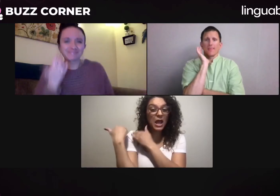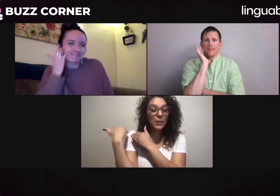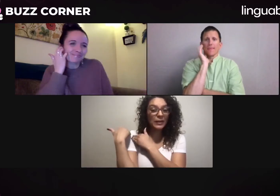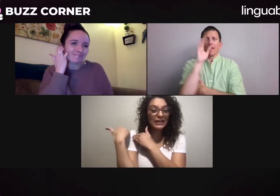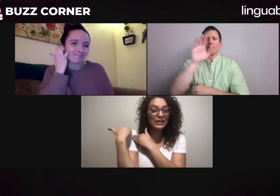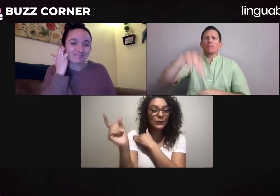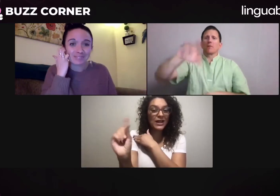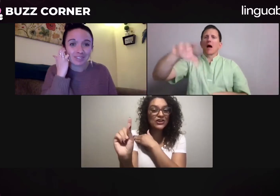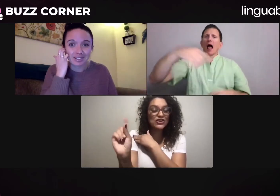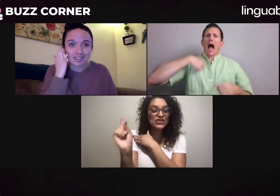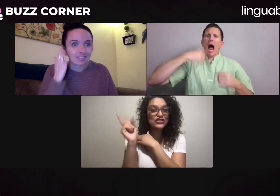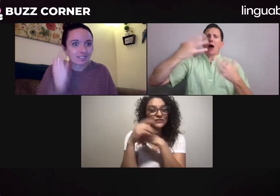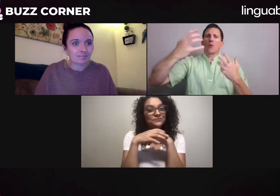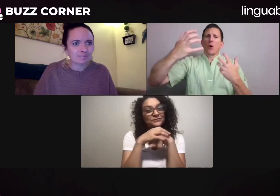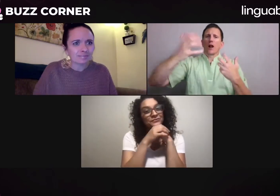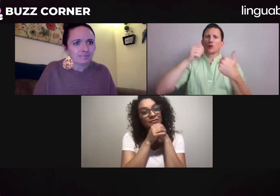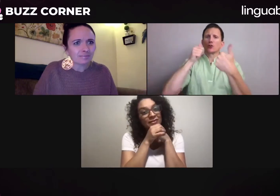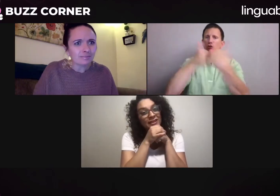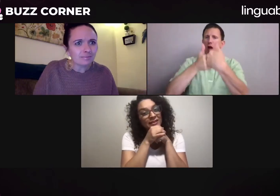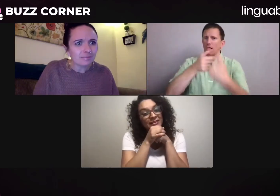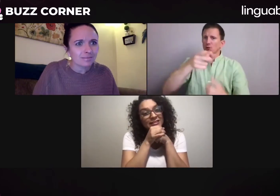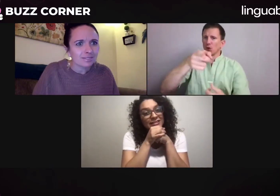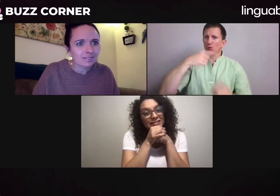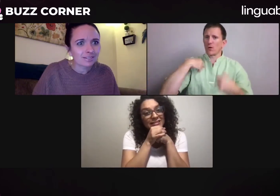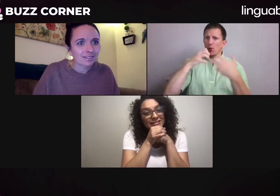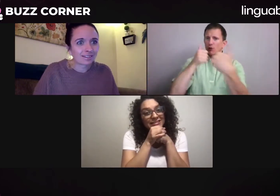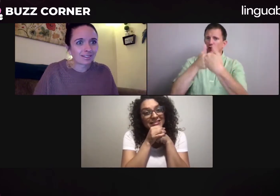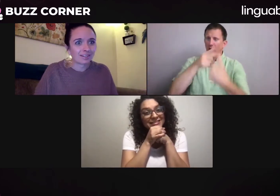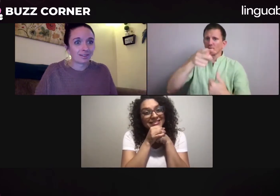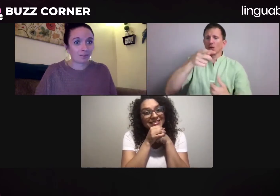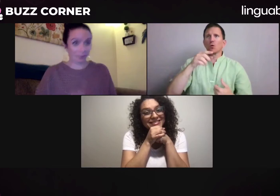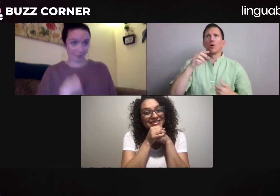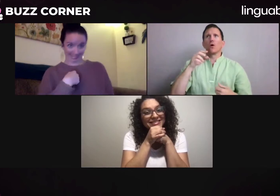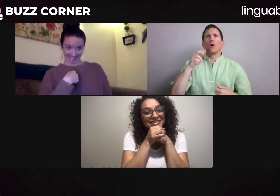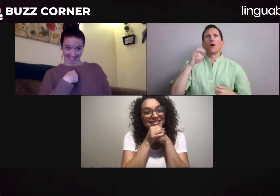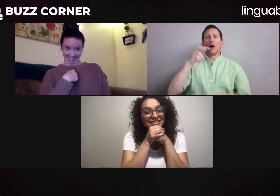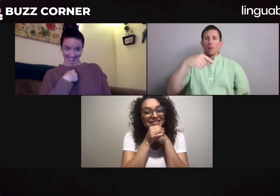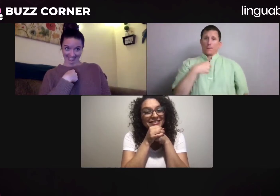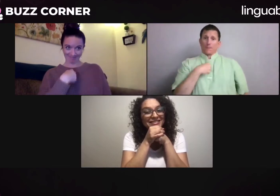Right. I want to challenge this a little bit here.